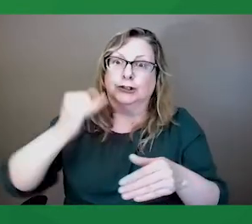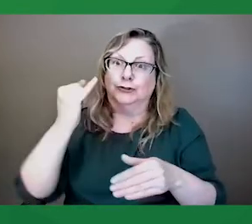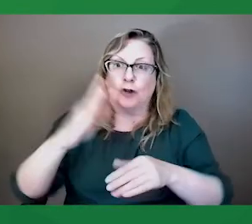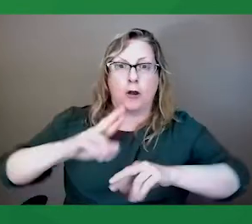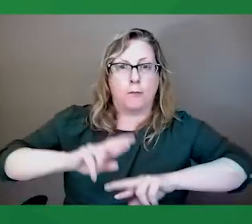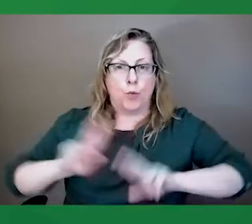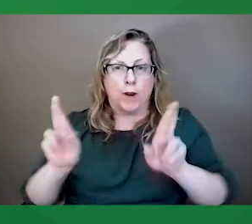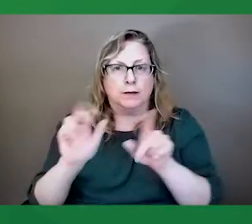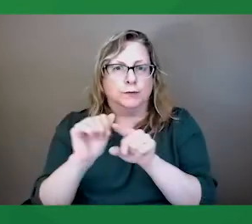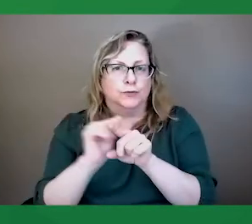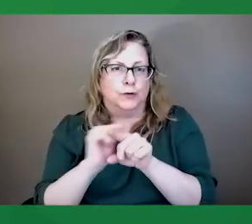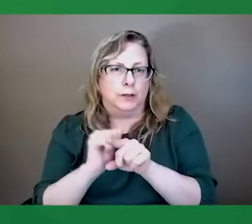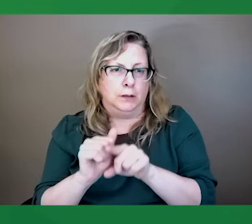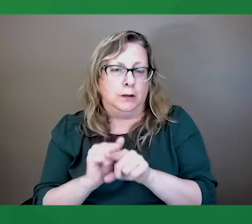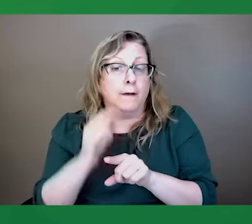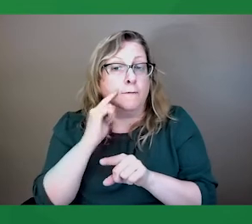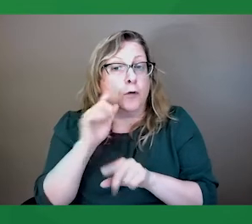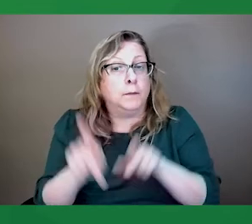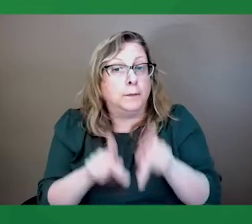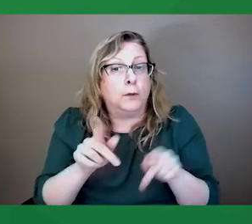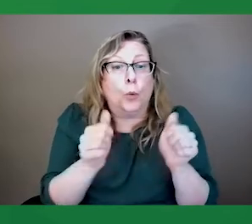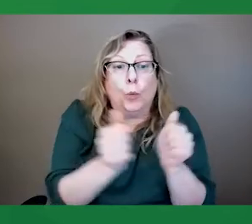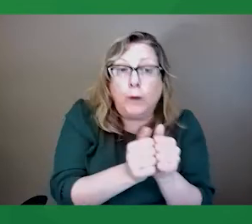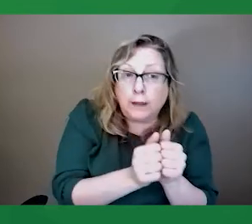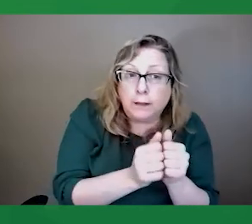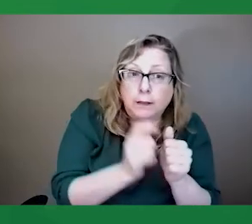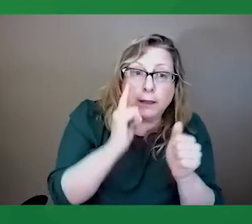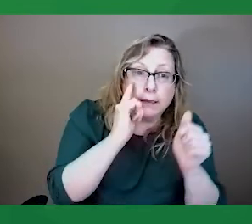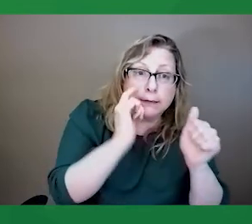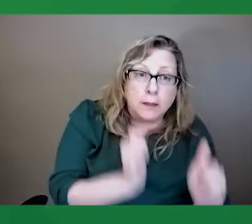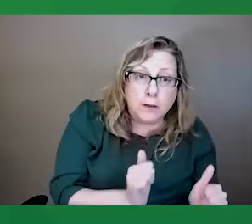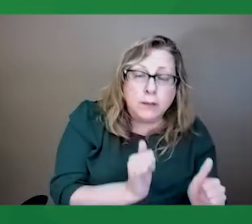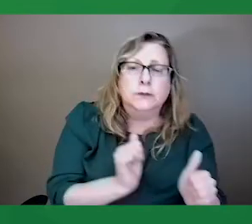for people with and without sight loss. What does this mean?